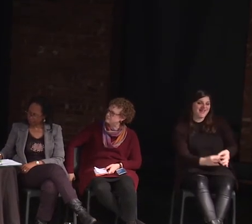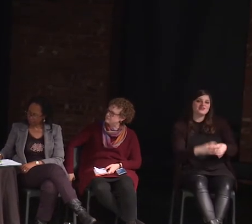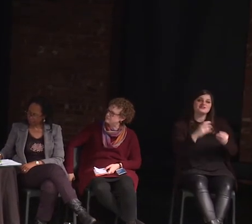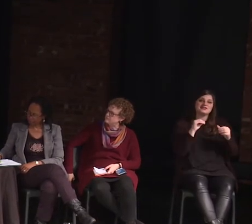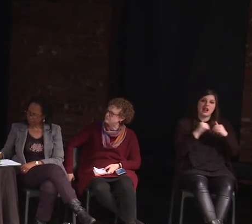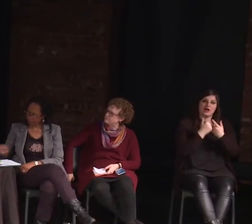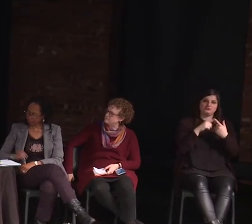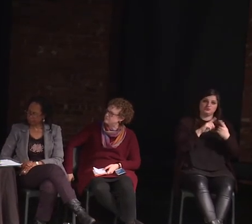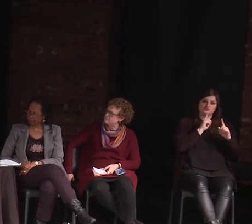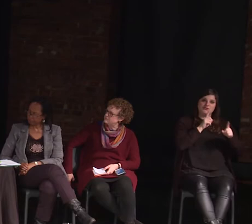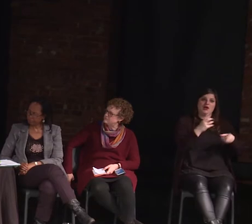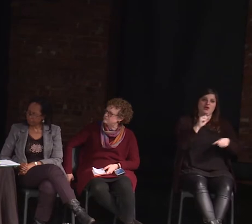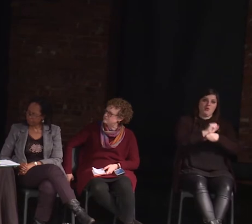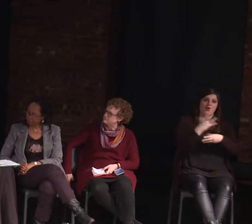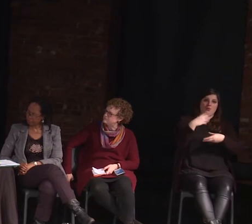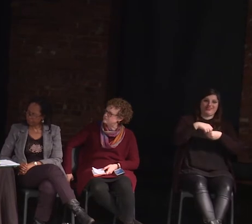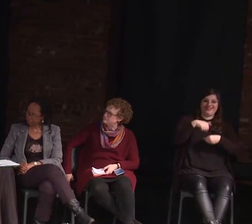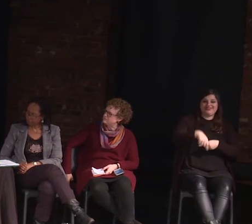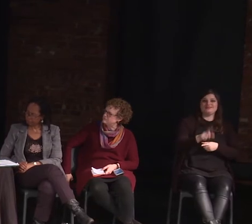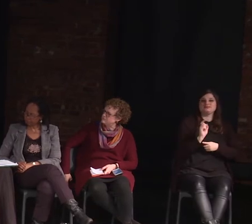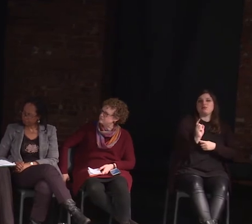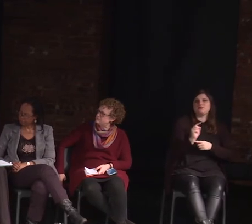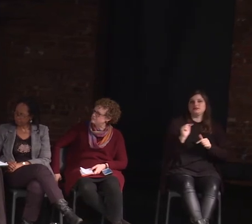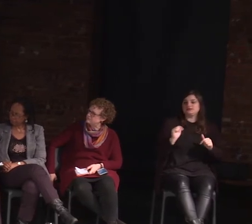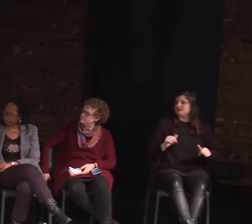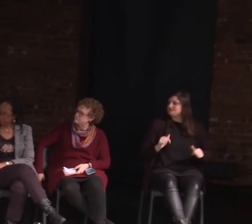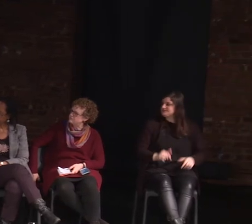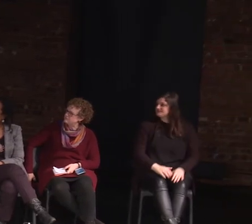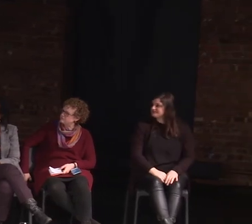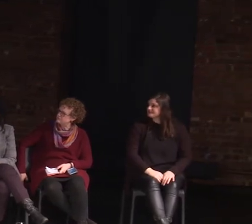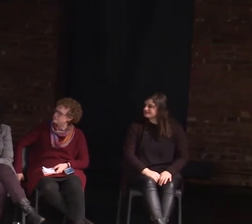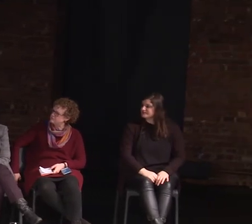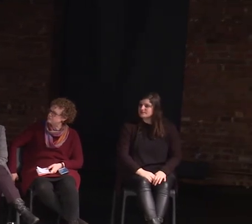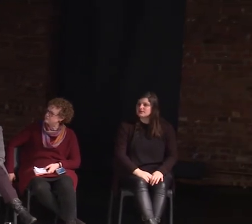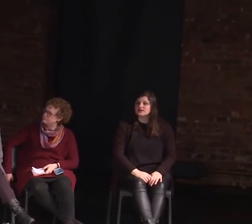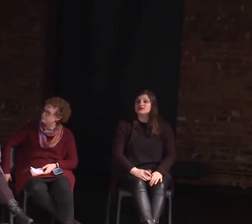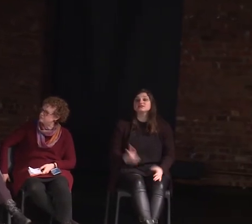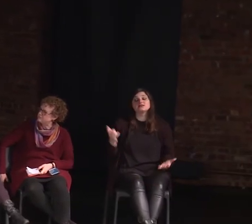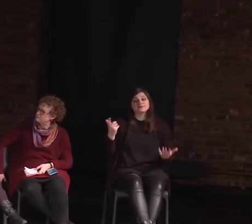Jina: In the work that we've been doing with organizations through the Mellon Foundation